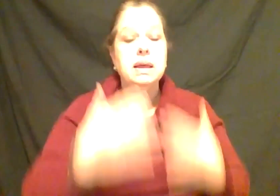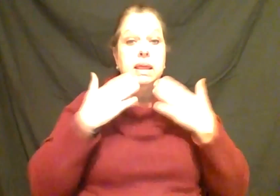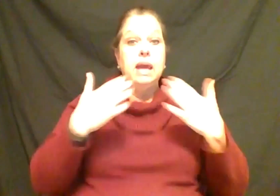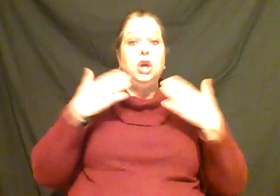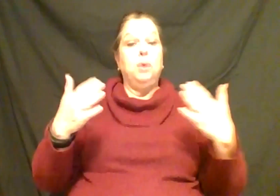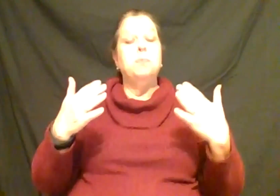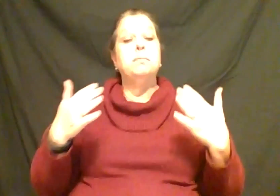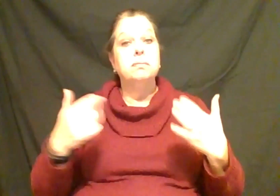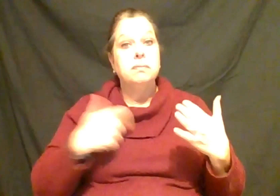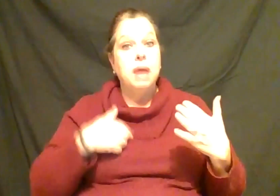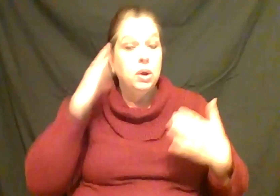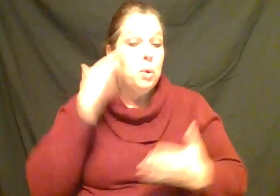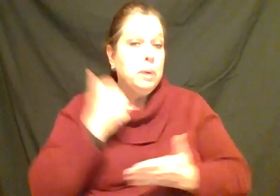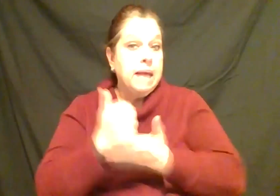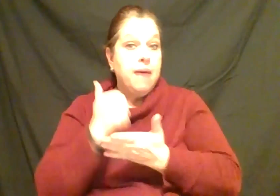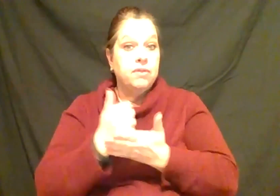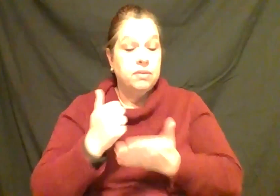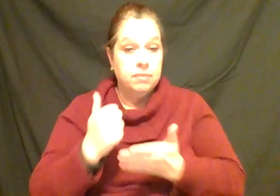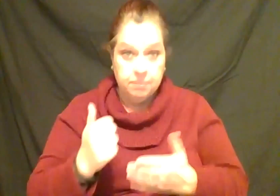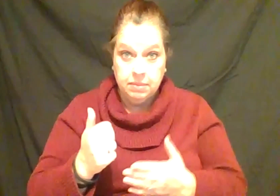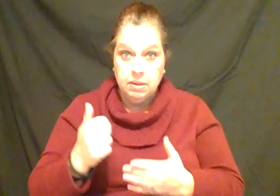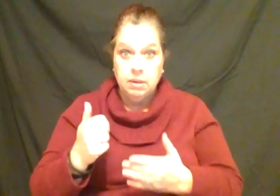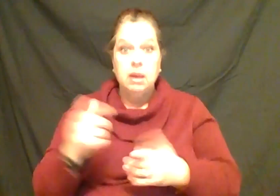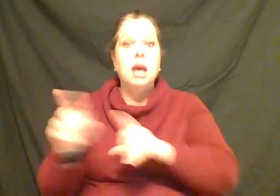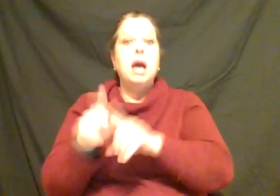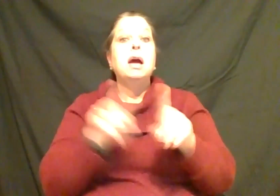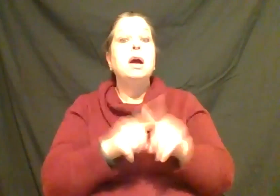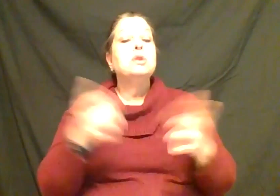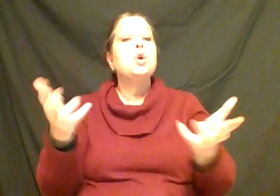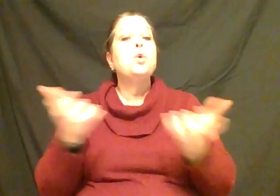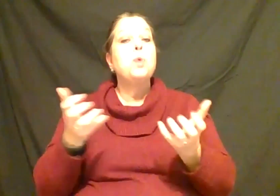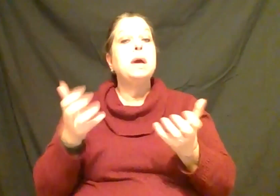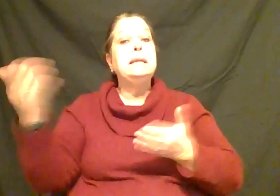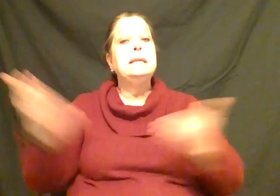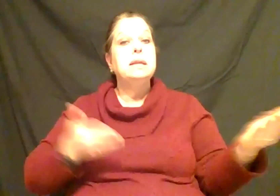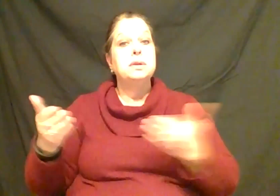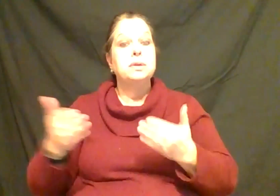our audience um before we get into the questions i also wanted to um introduce and acknowledge uh dr